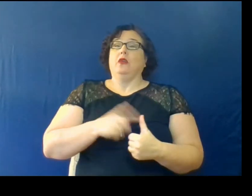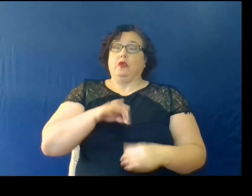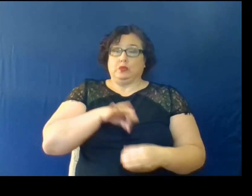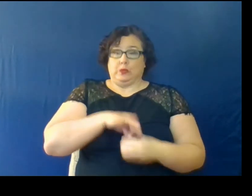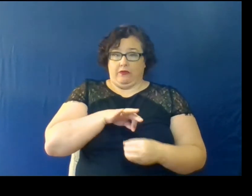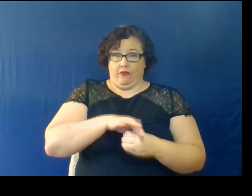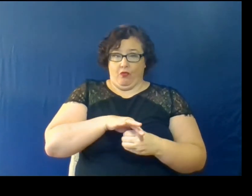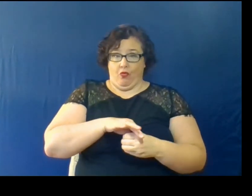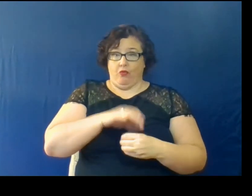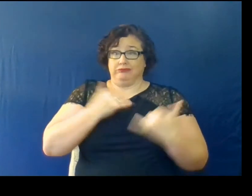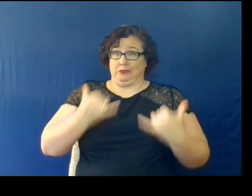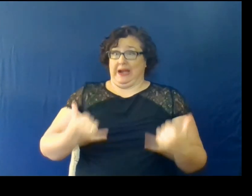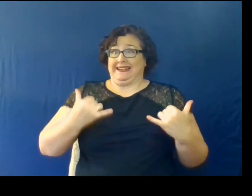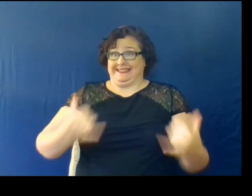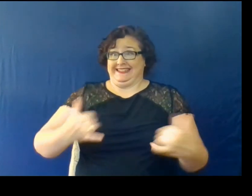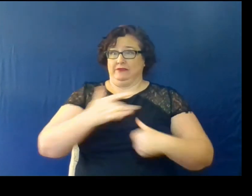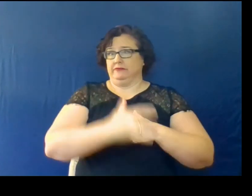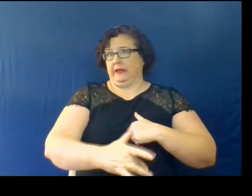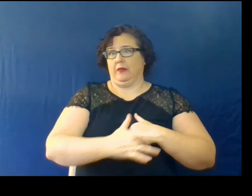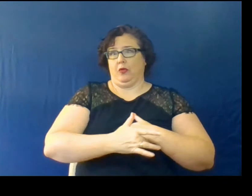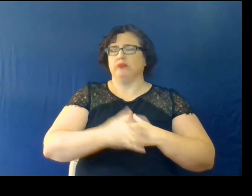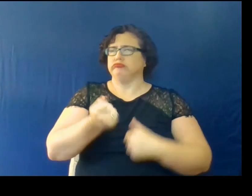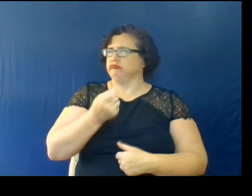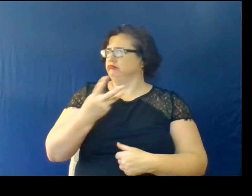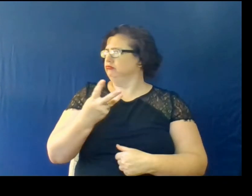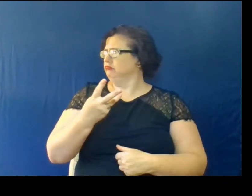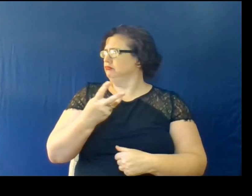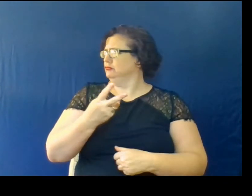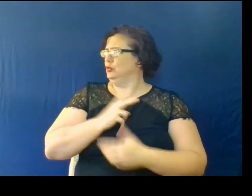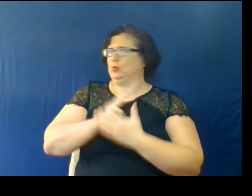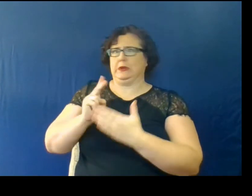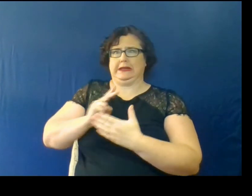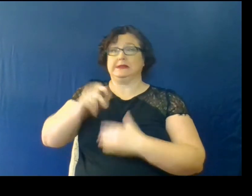available now and has been available for a couple weeks is by mail. Anybody in Georgia